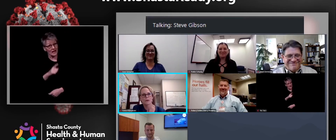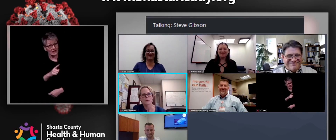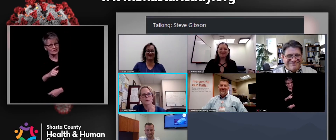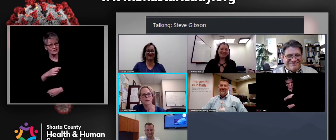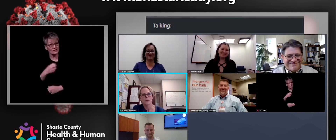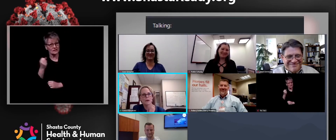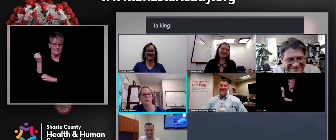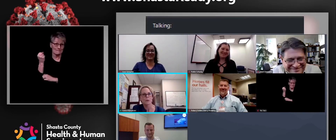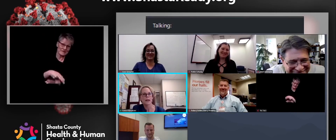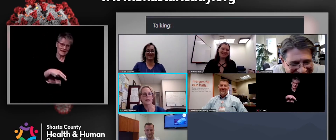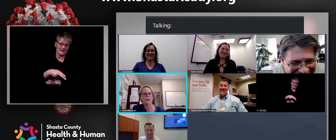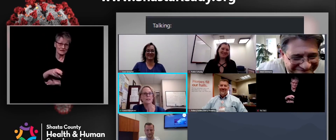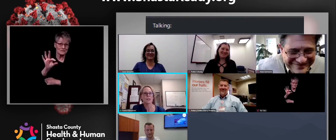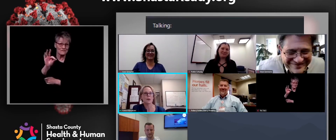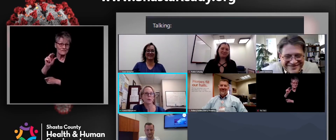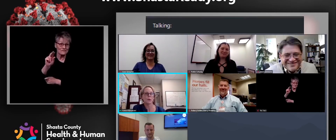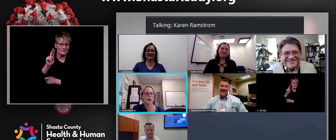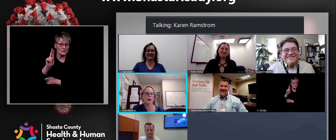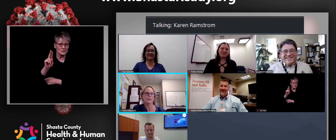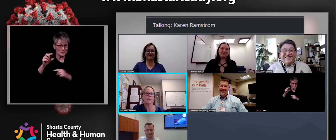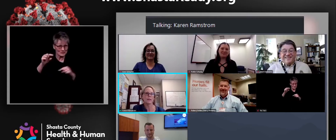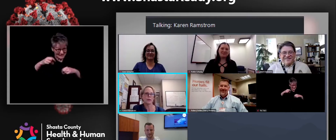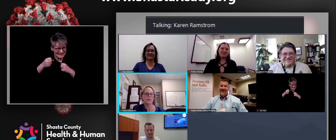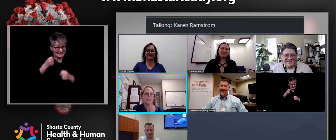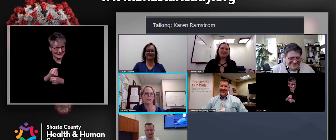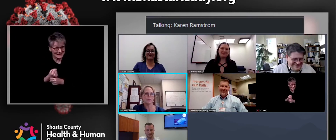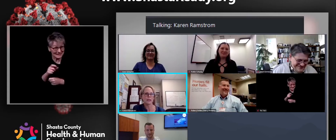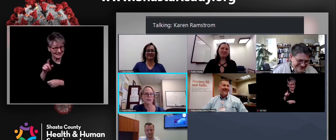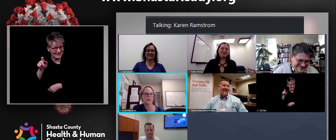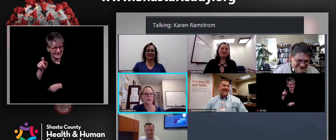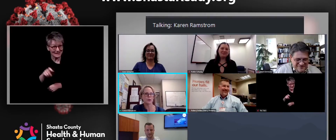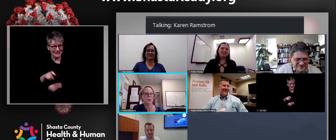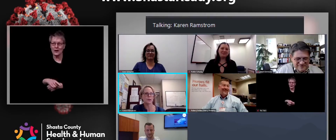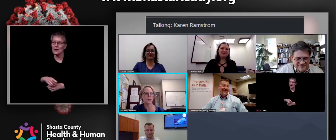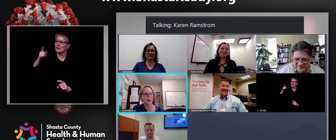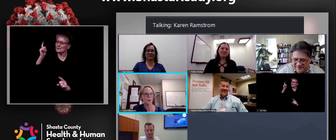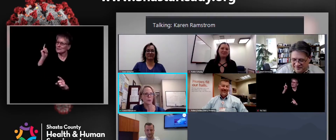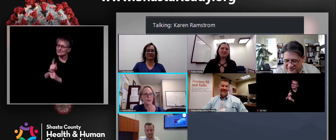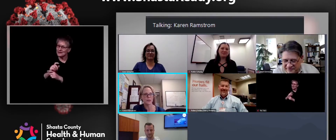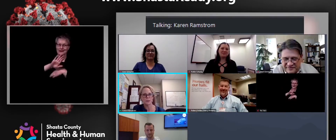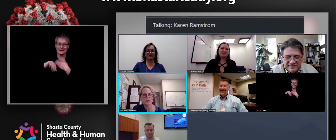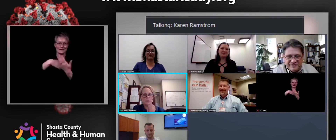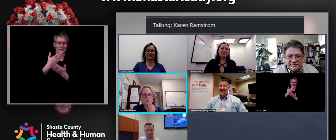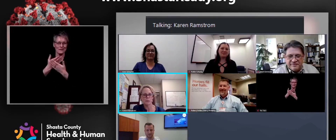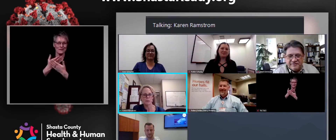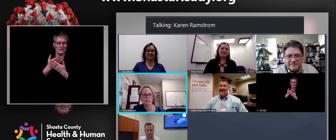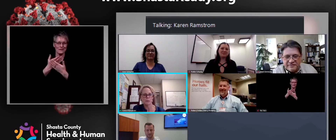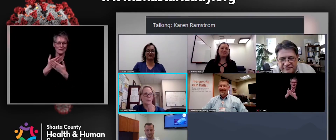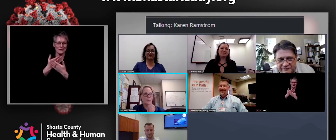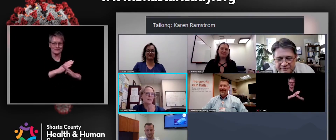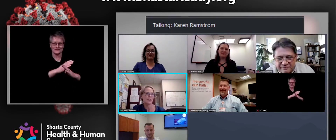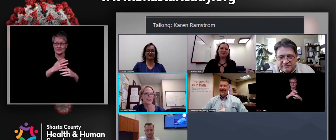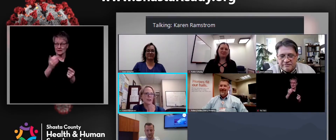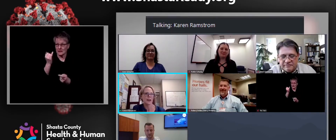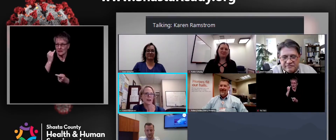Right. So all of the prevention measures, so if you're not around as many people, you're